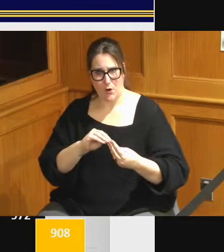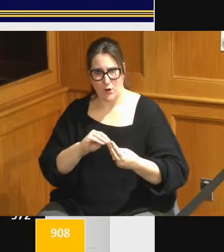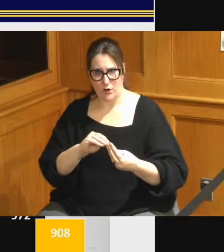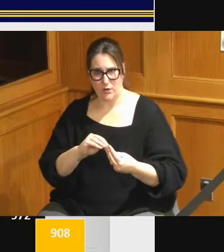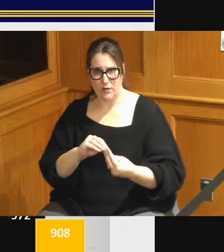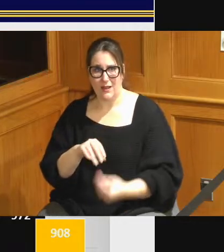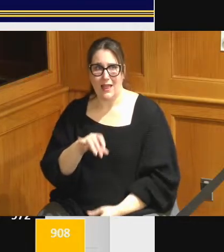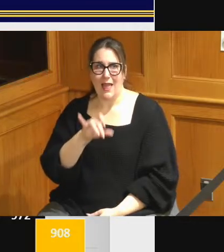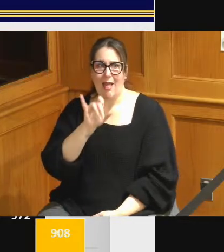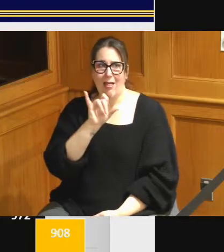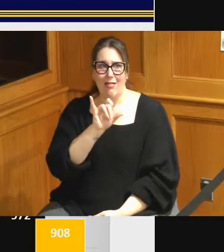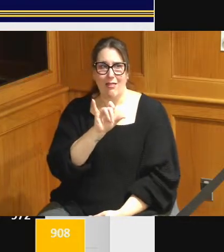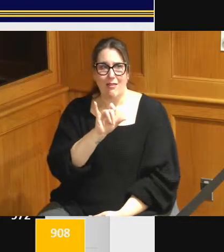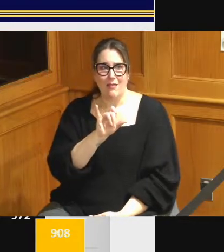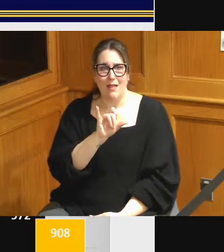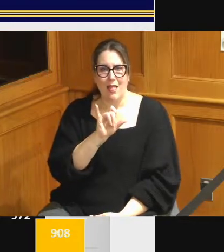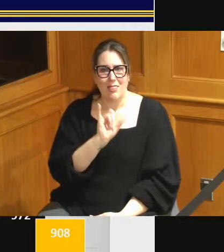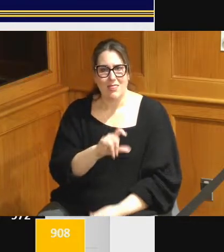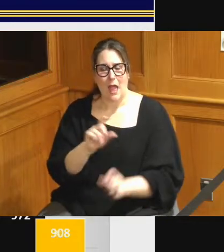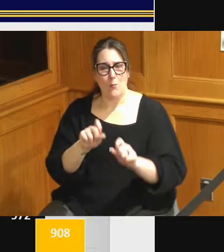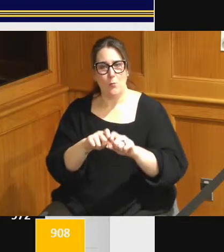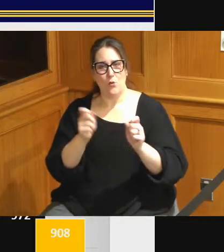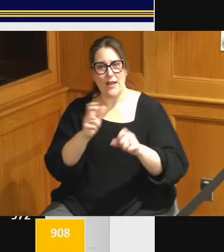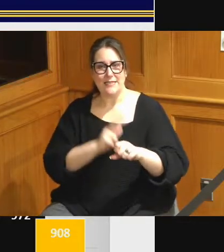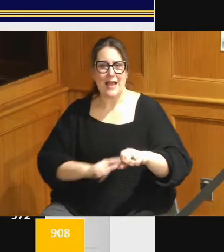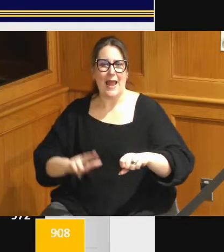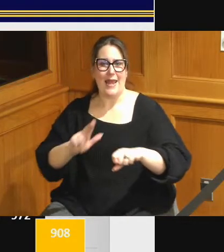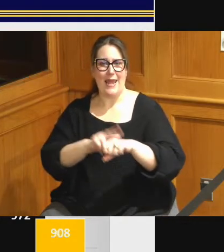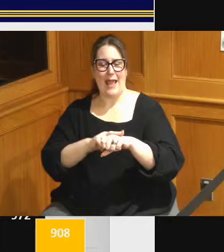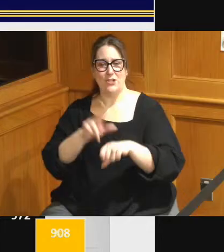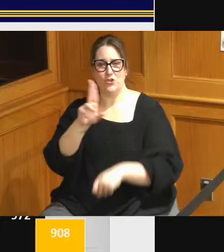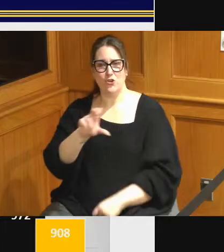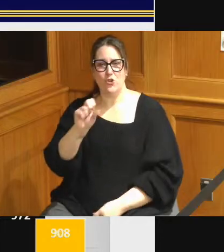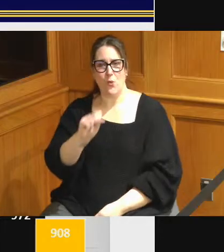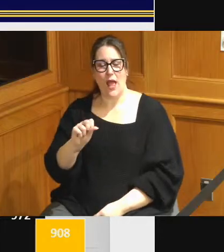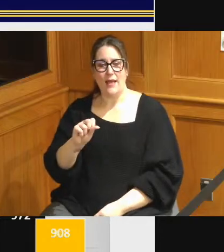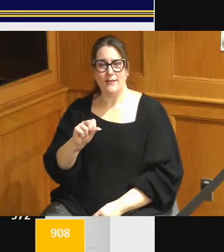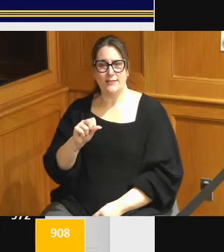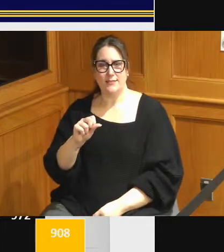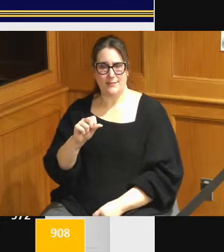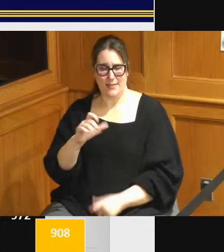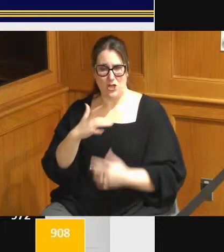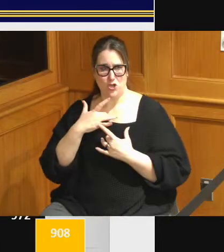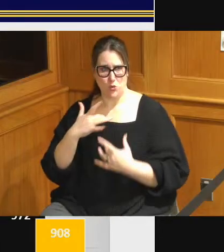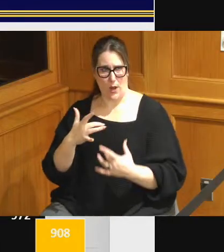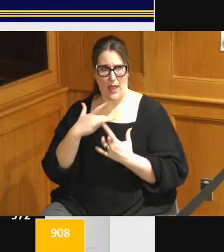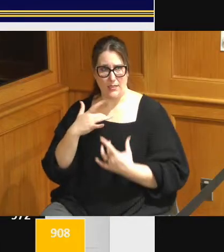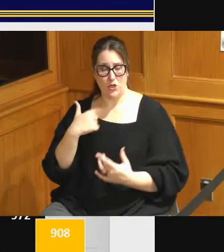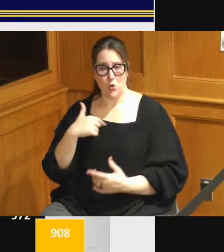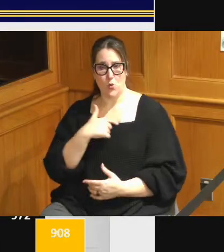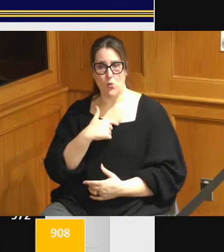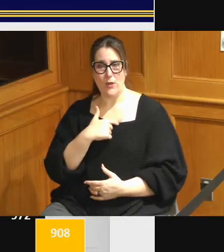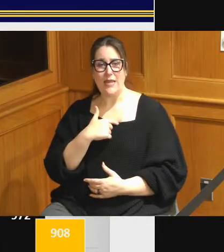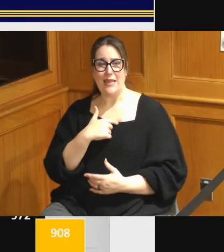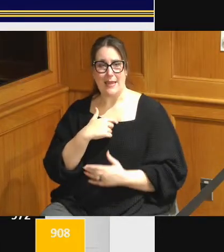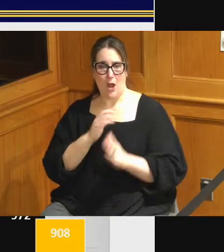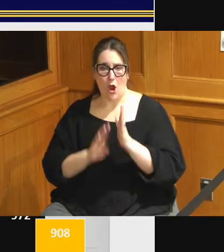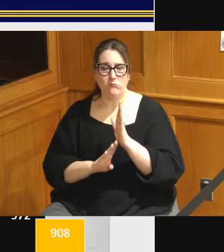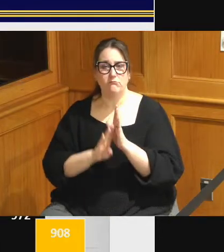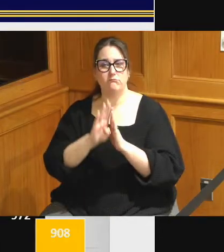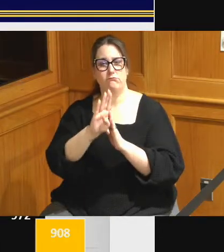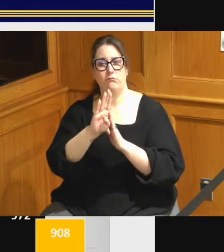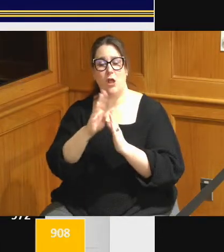to breaking a national trend, a downturn when we are going in the upturn. And part of us doing that